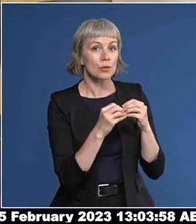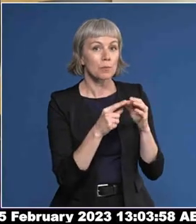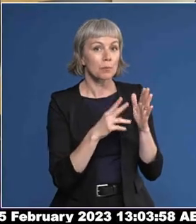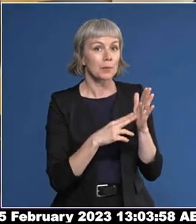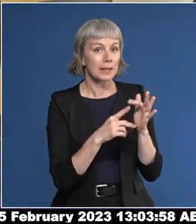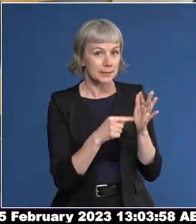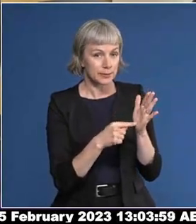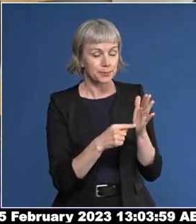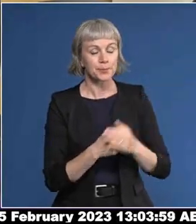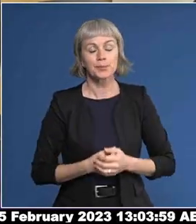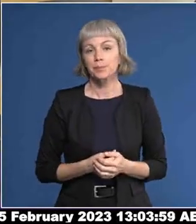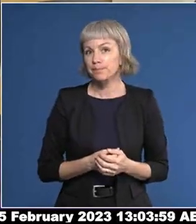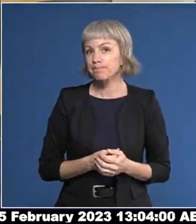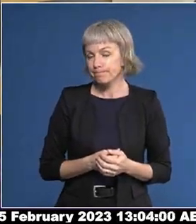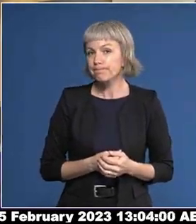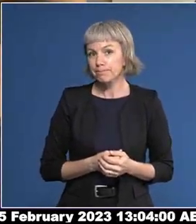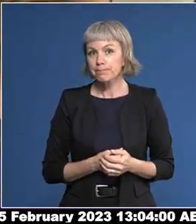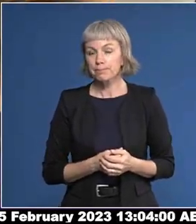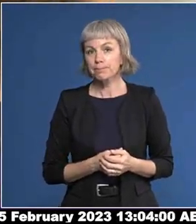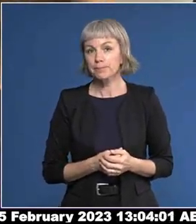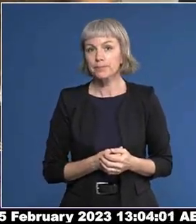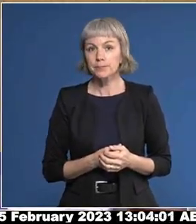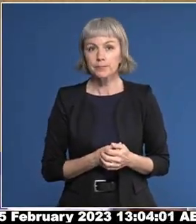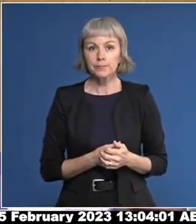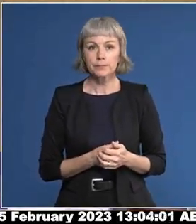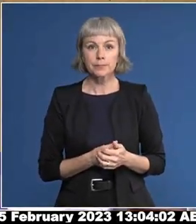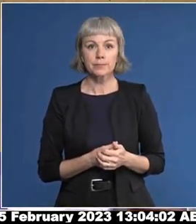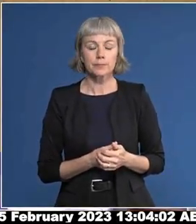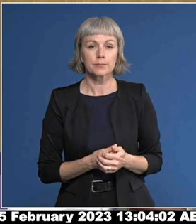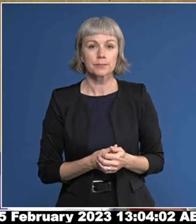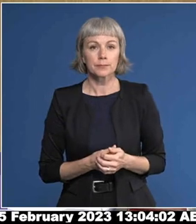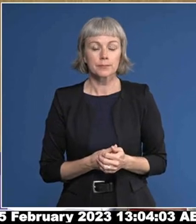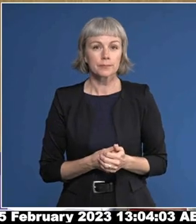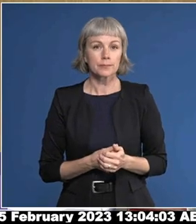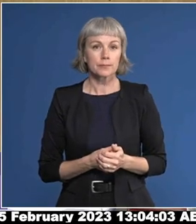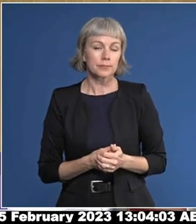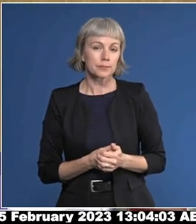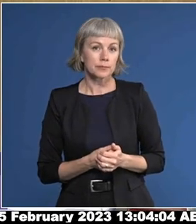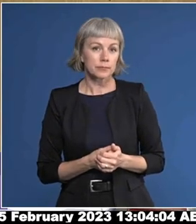My question, I think, is directed to Ms Berry and Ms Toohey.